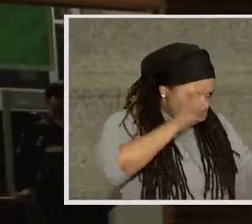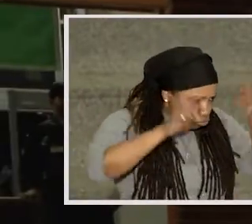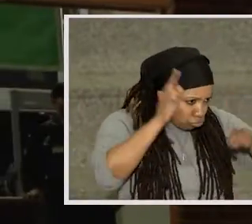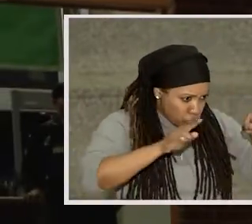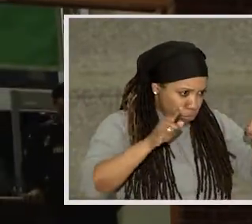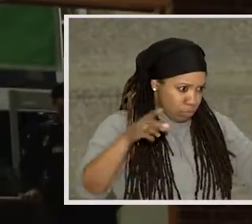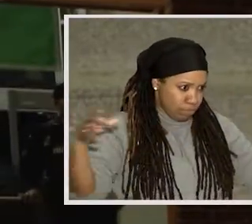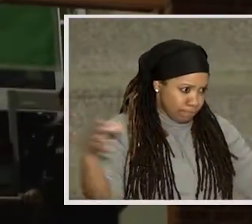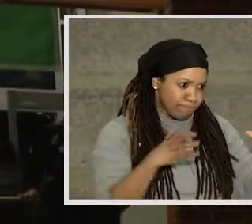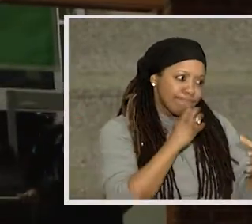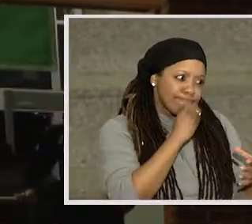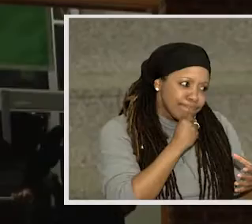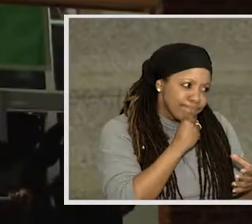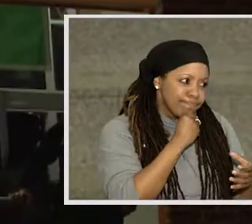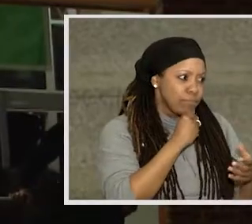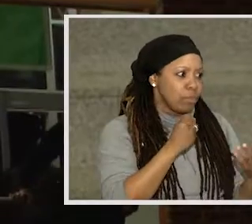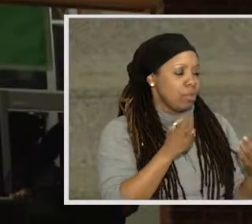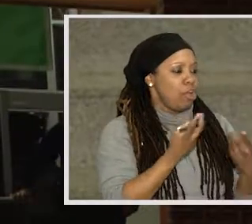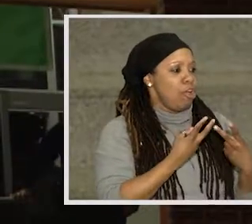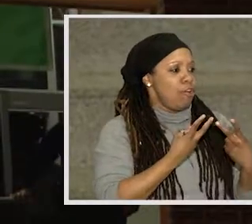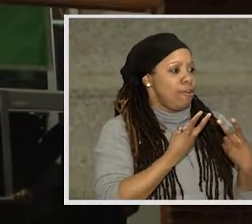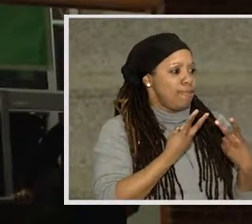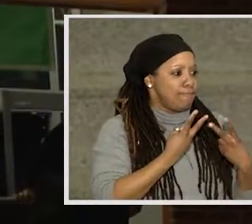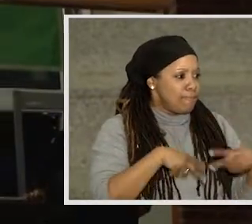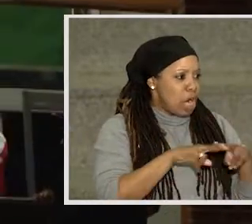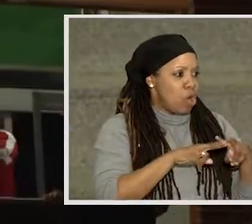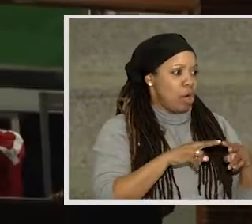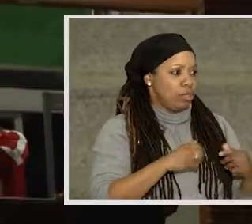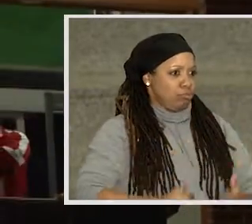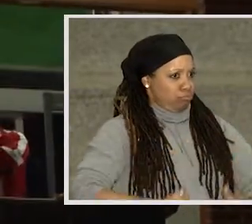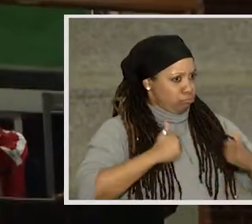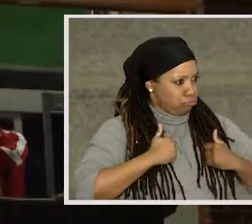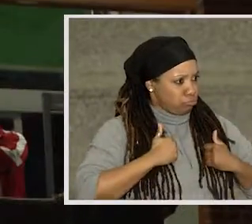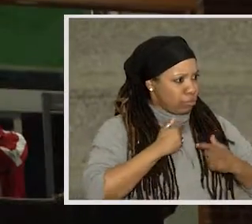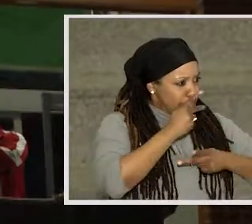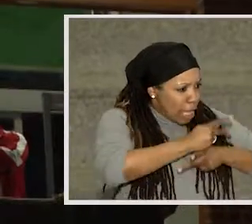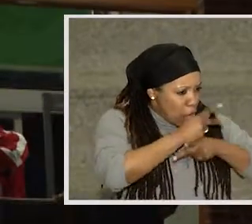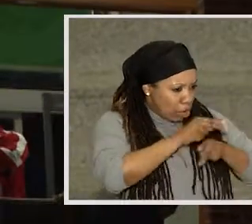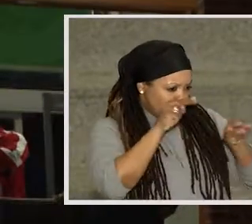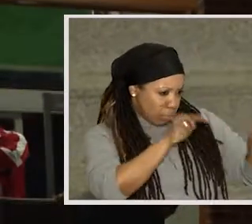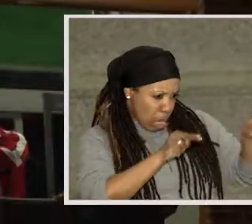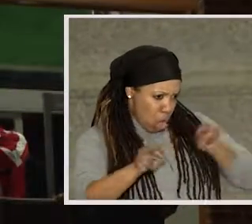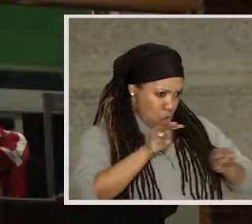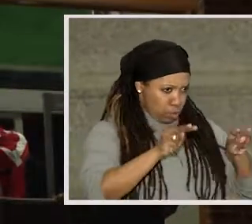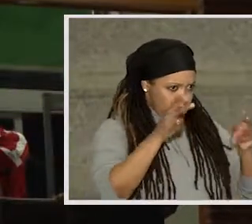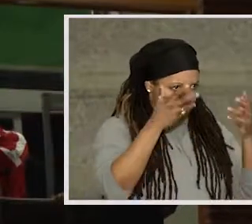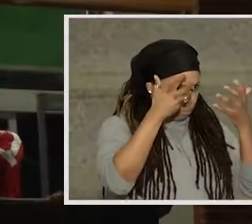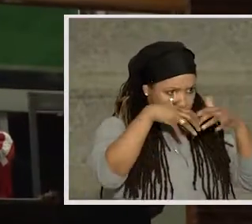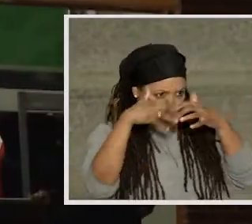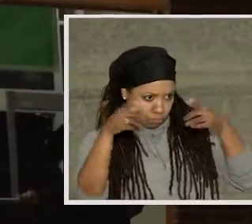VULNERABLE RESIDENTS ARE CARED FOR, AND SO THAT INCLUDES WE HAVE THE DEPARTMENT OF HEALTH THAT PROVIDES PREVENTATIVE